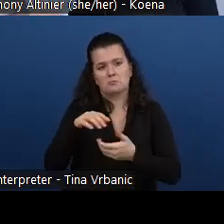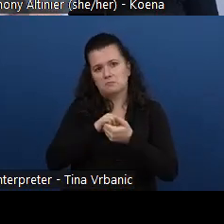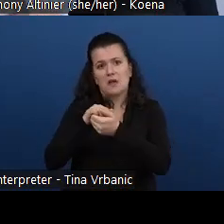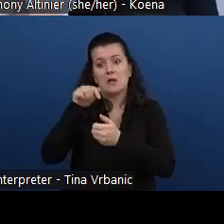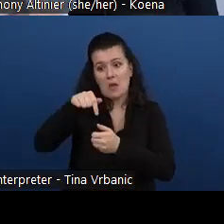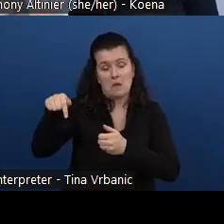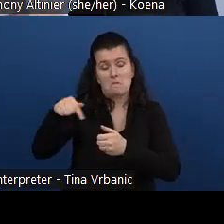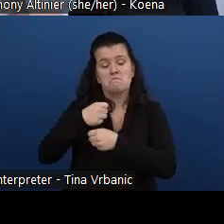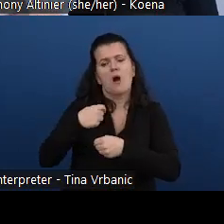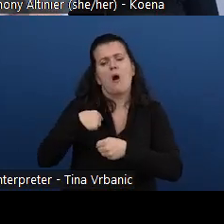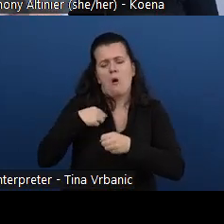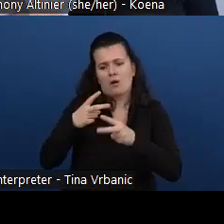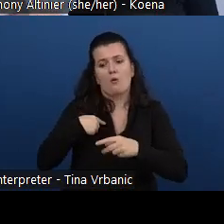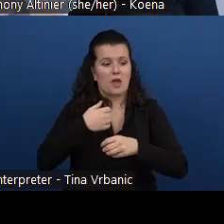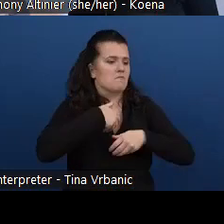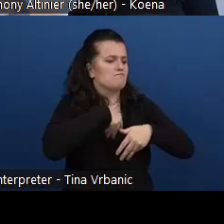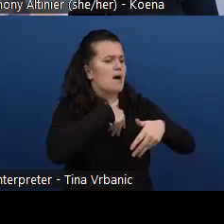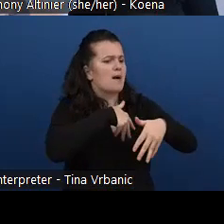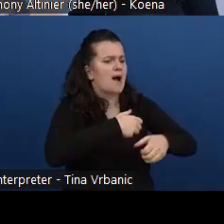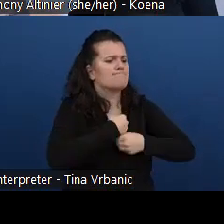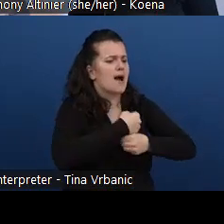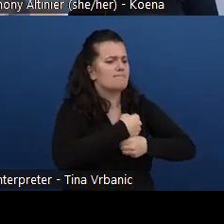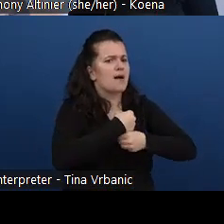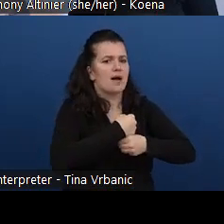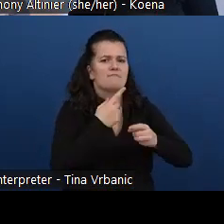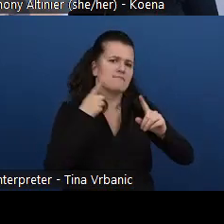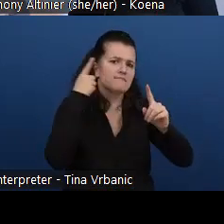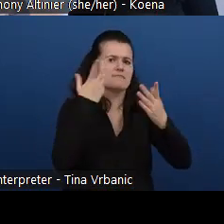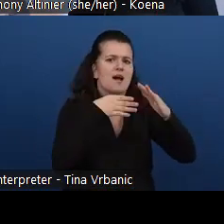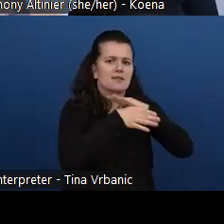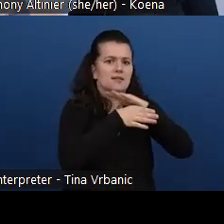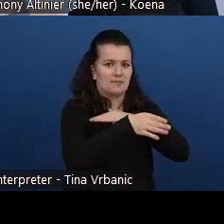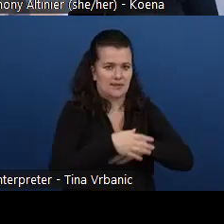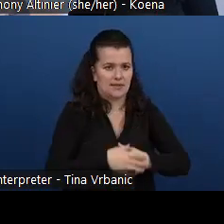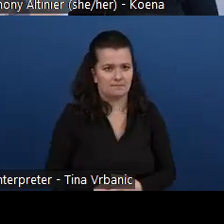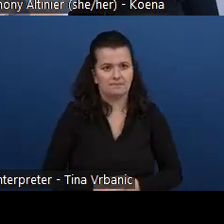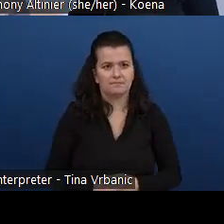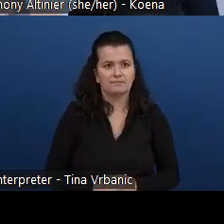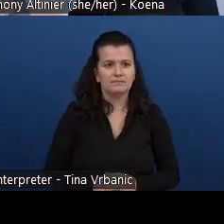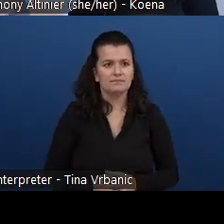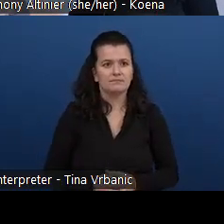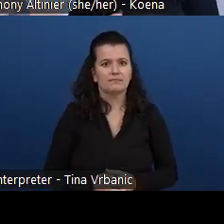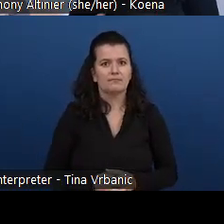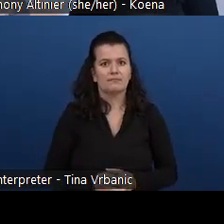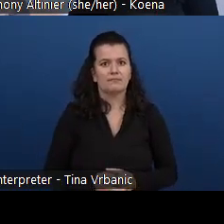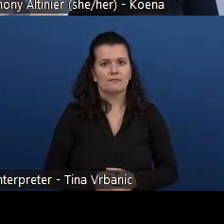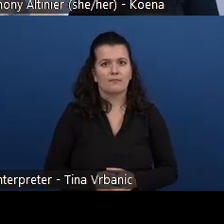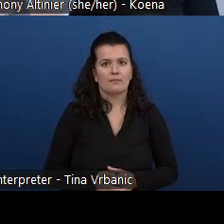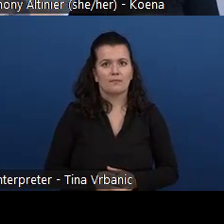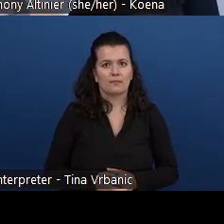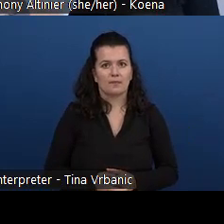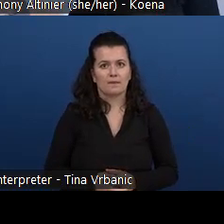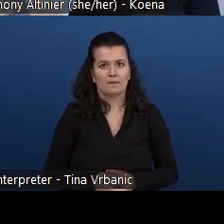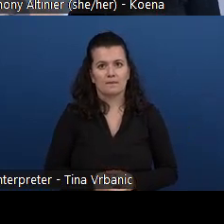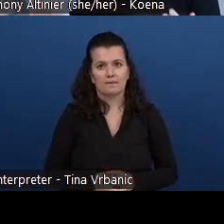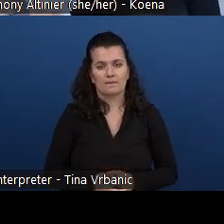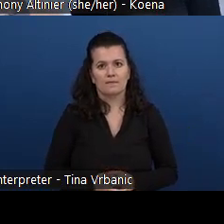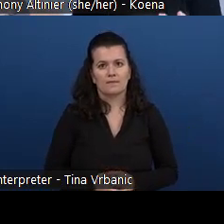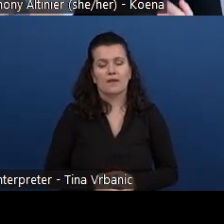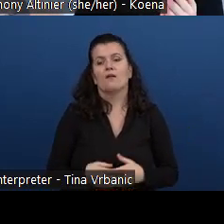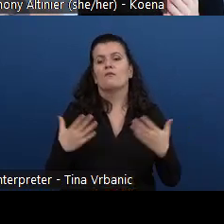because we have some that makes things worse.